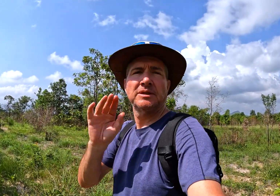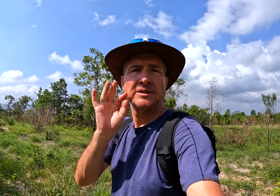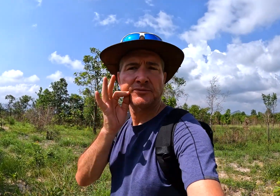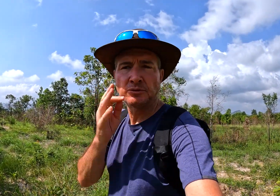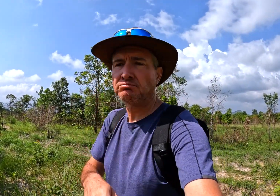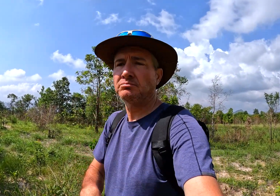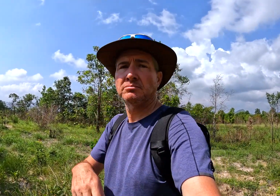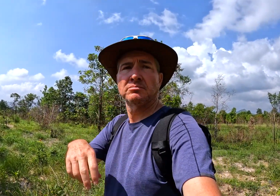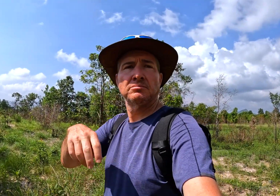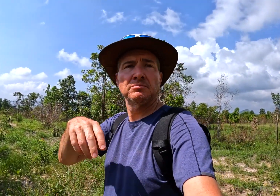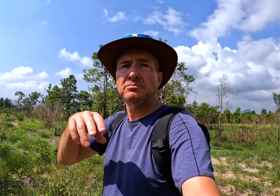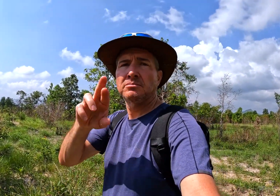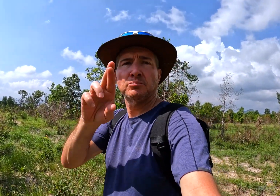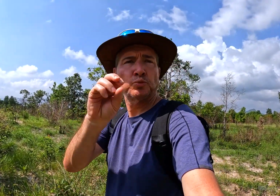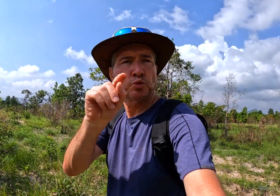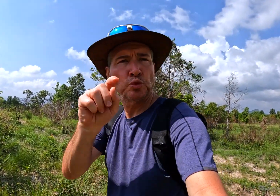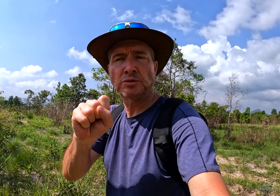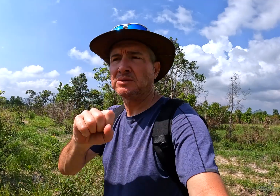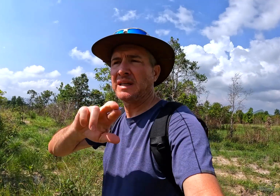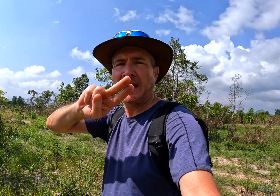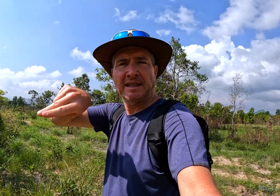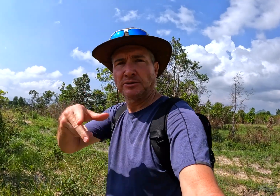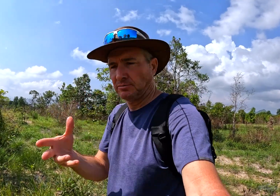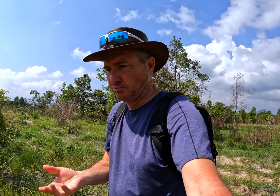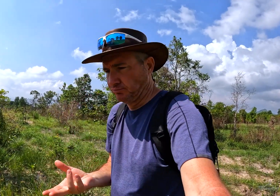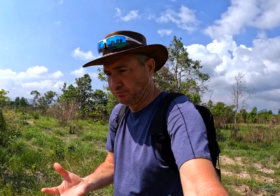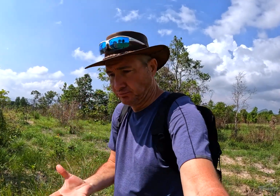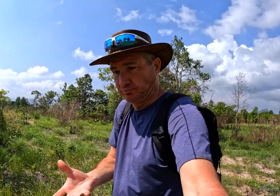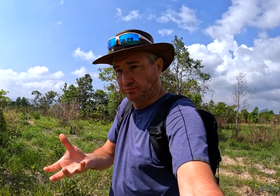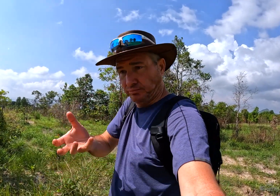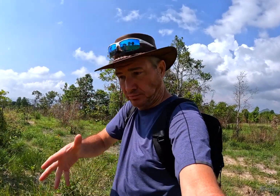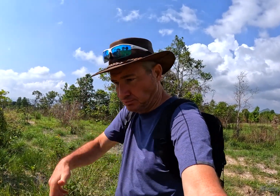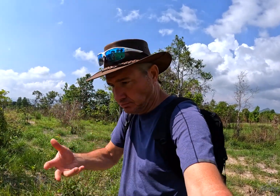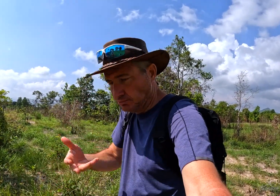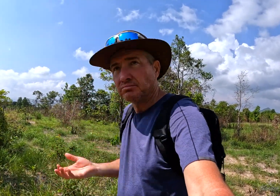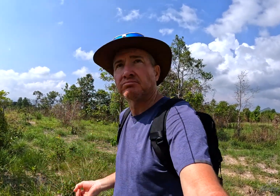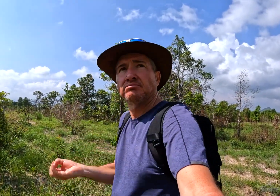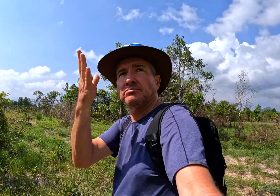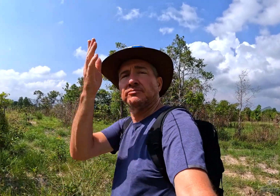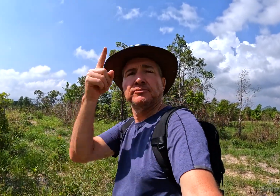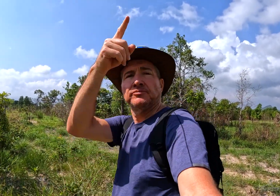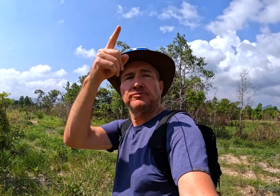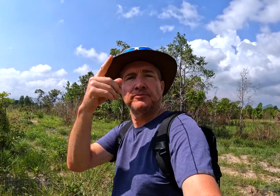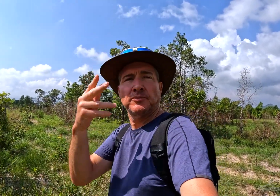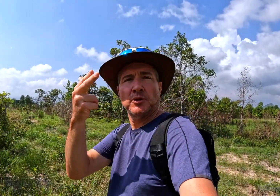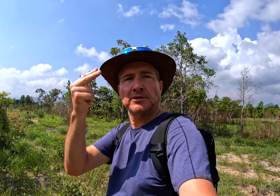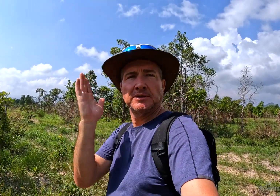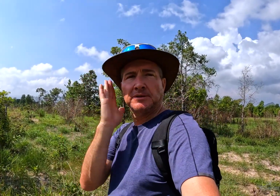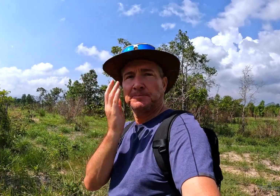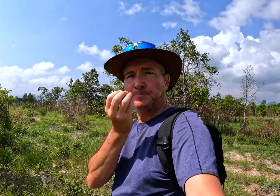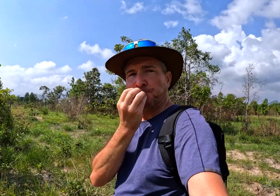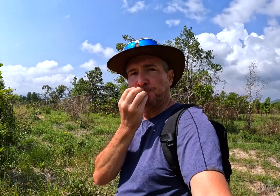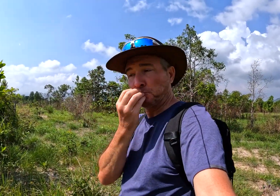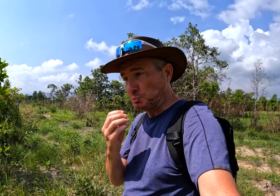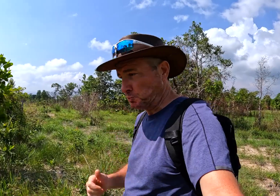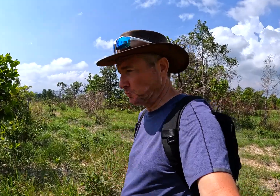fruit, roots, and what else we can find. We’ll bring it back to the hotel to enjoy.